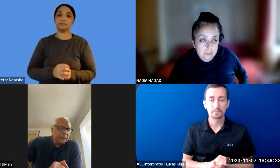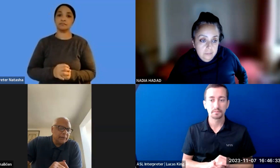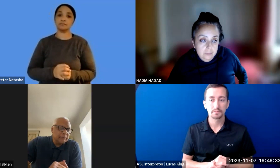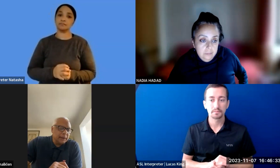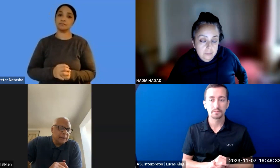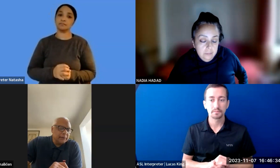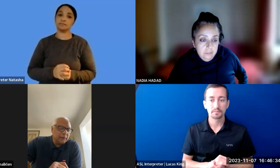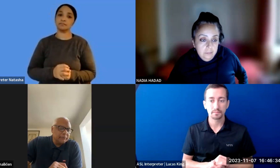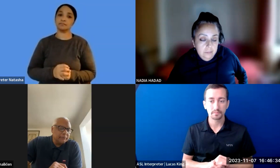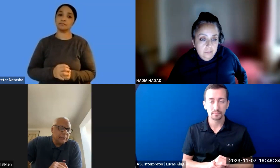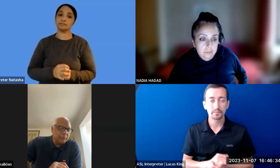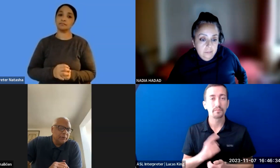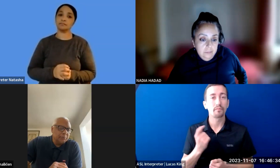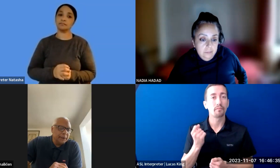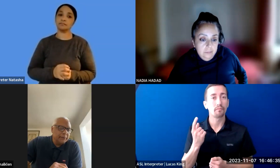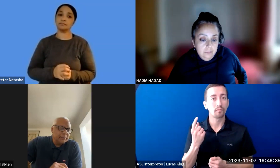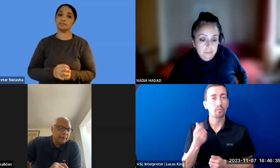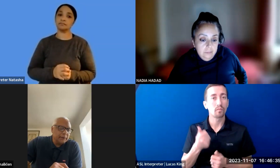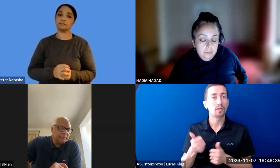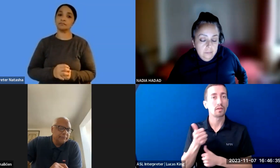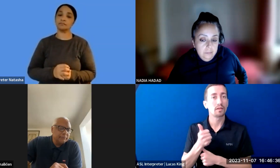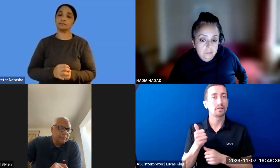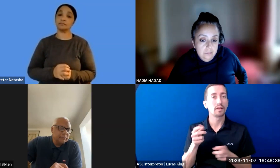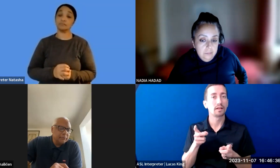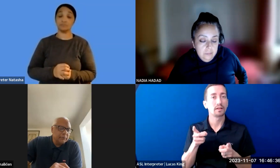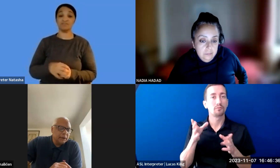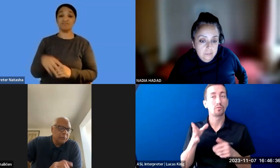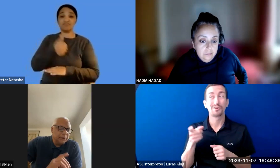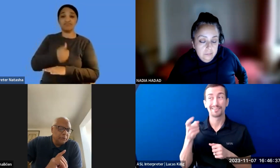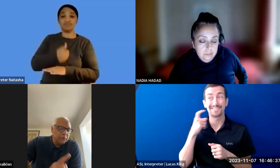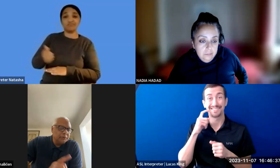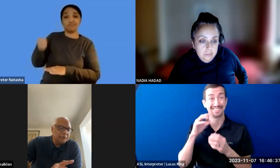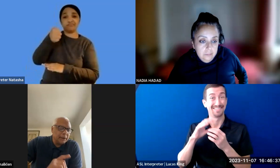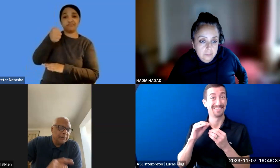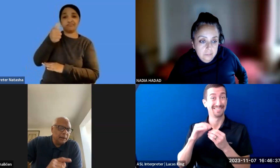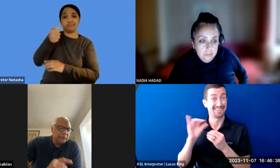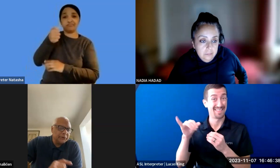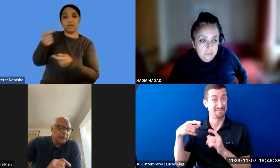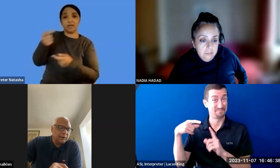the Executive Director o FAMOD made, that we do find ourselves